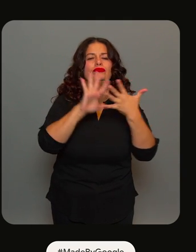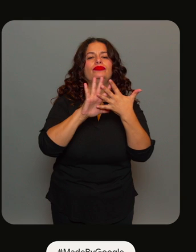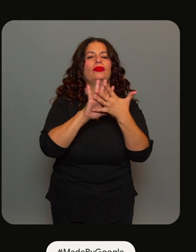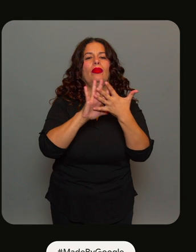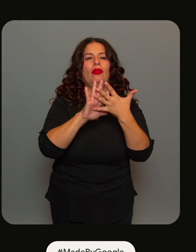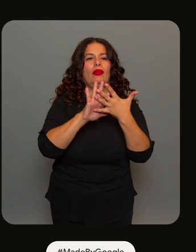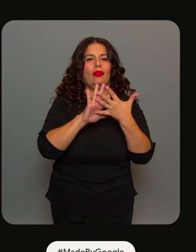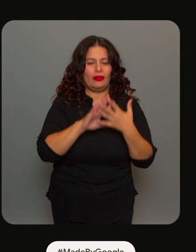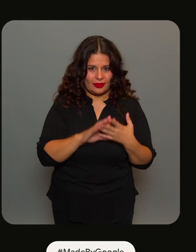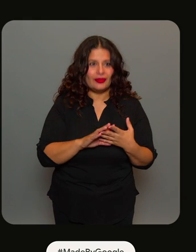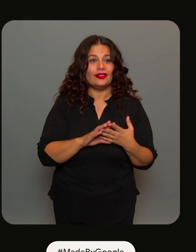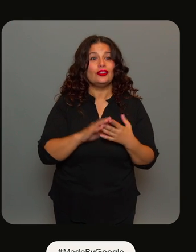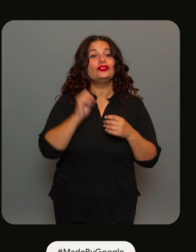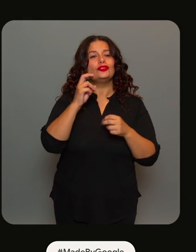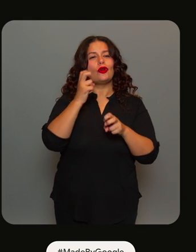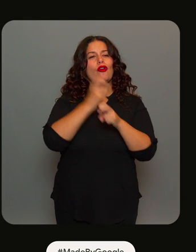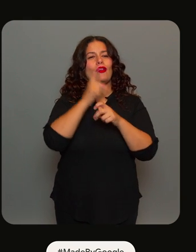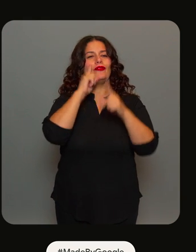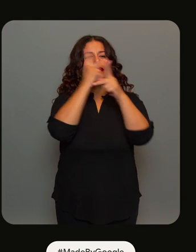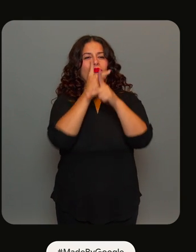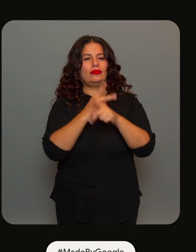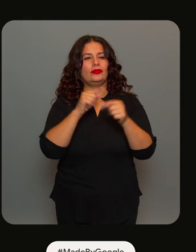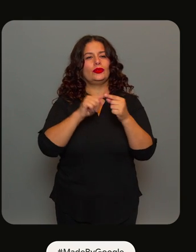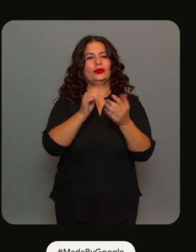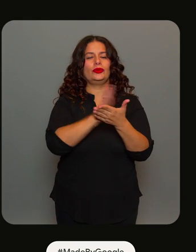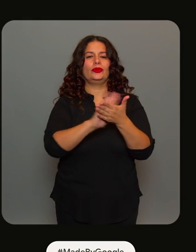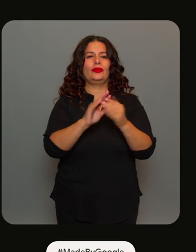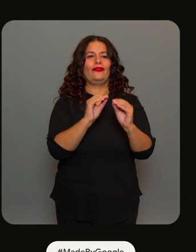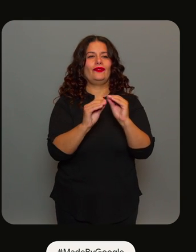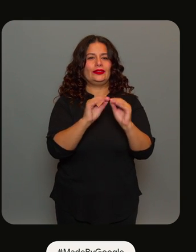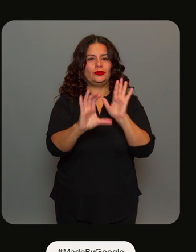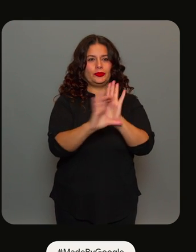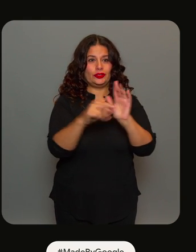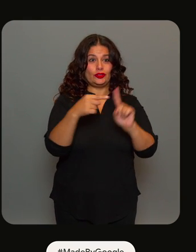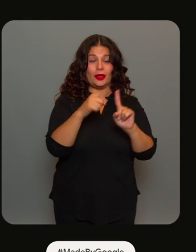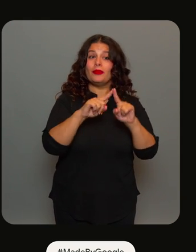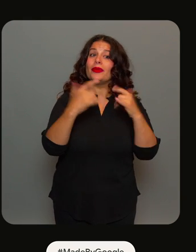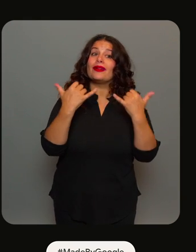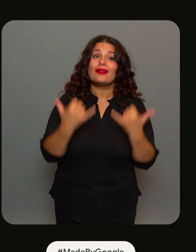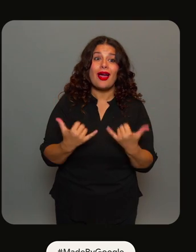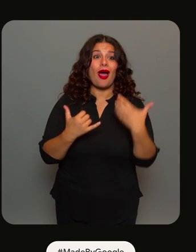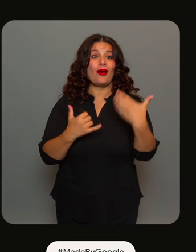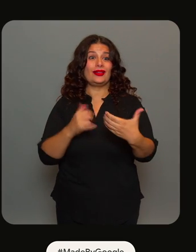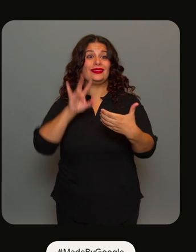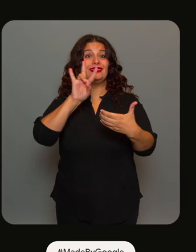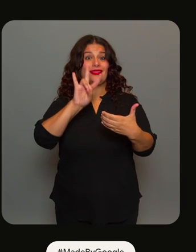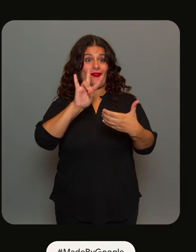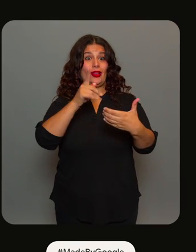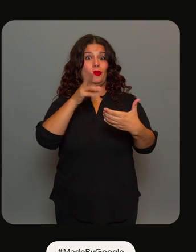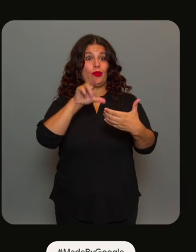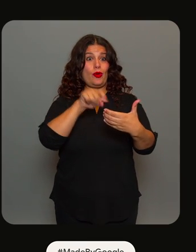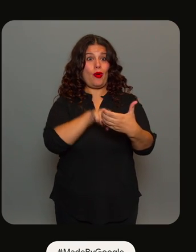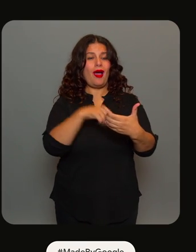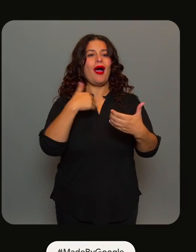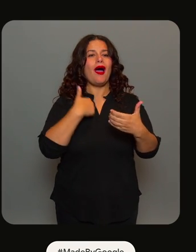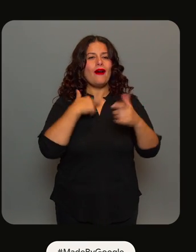hard. Pixel 7 Pro's Zoom Stabilization keeps your camera steady when zooming past 15x.